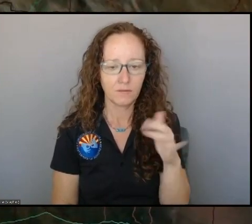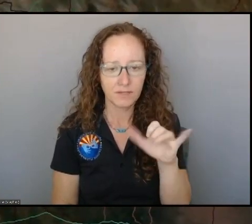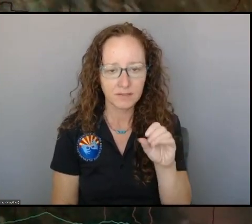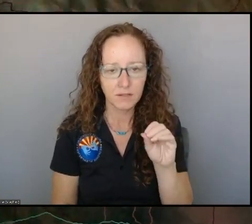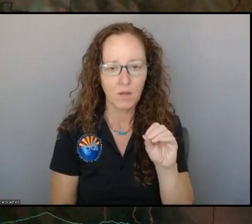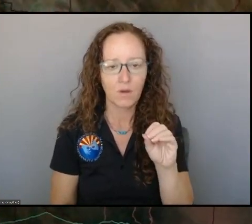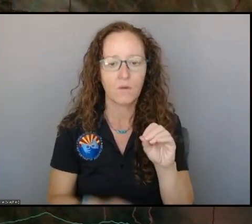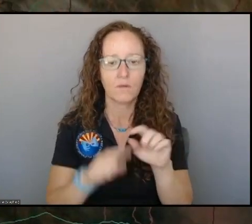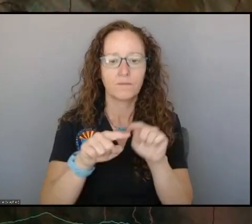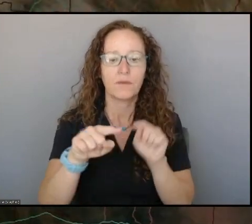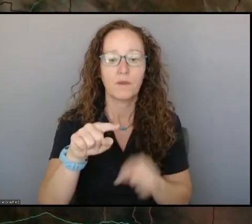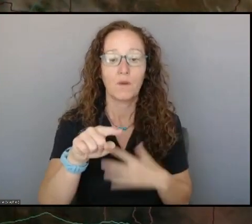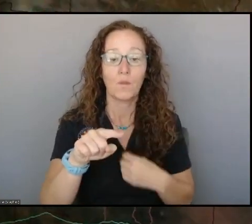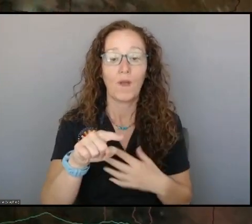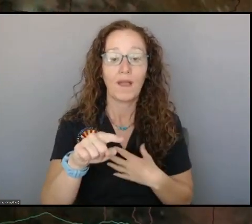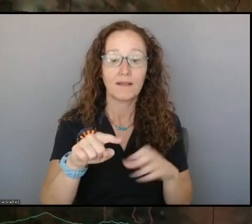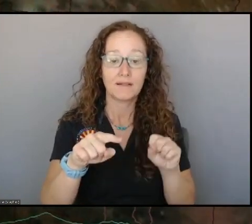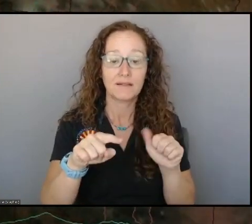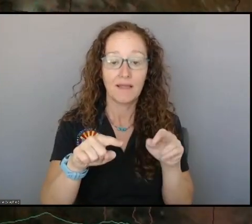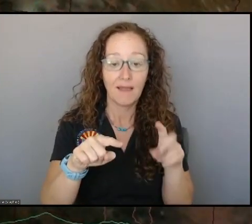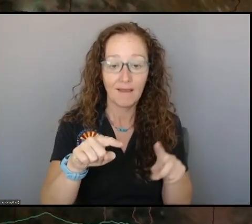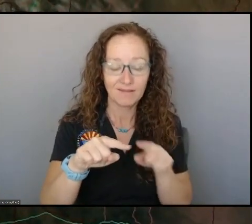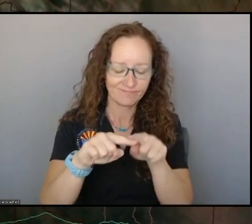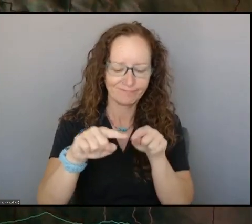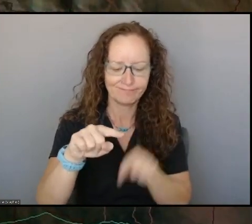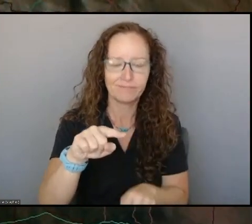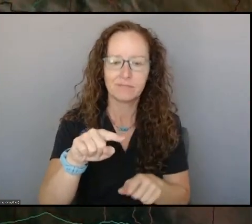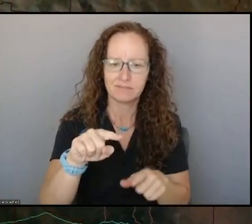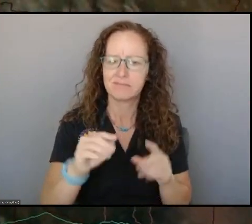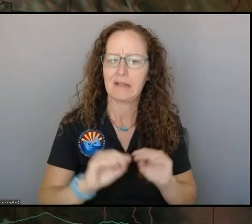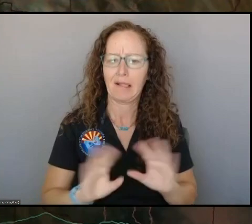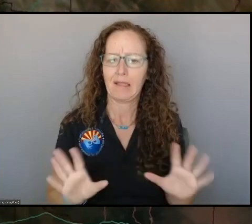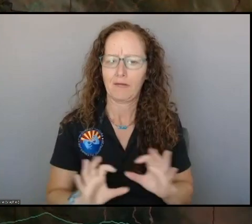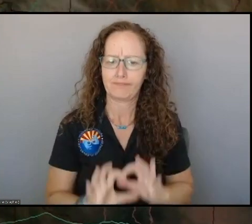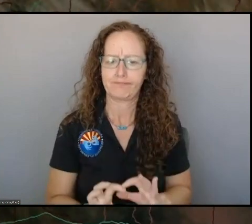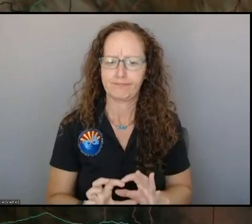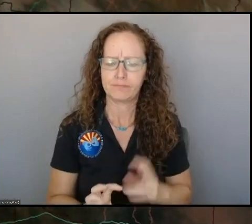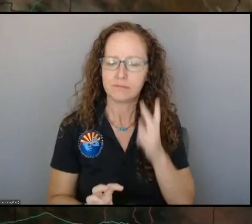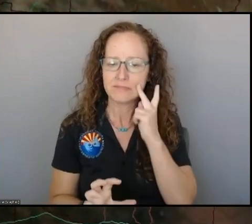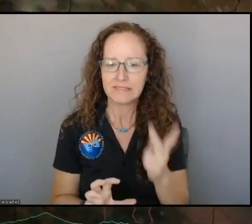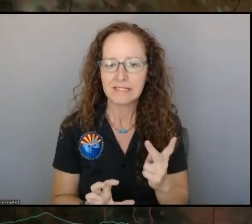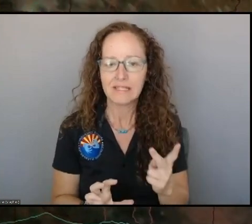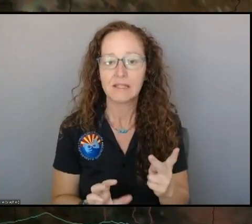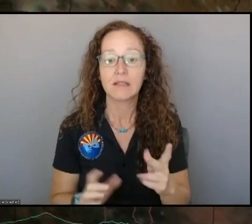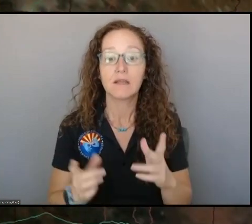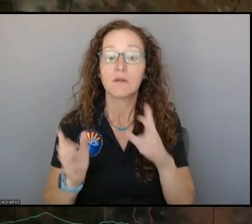color visible satellite imagery. What you see is a lot less clouds, if you've been watching this the last two mornings we